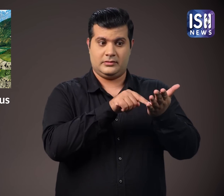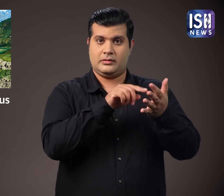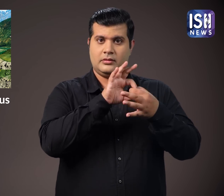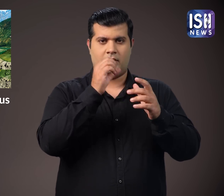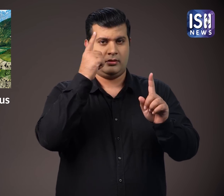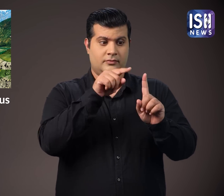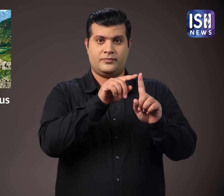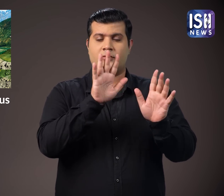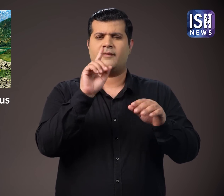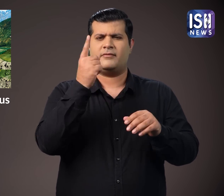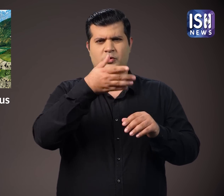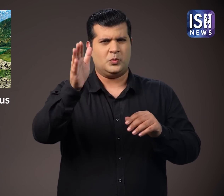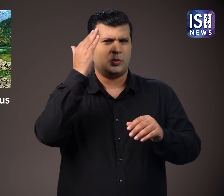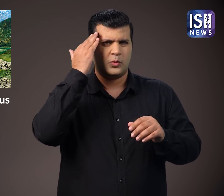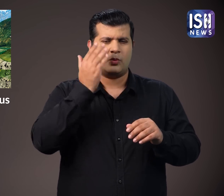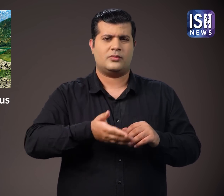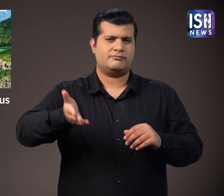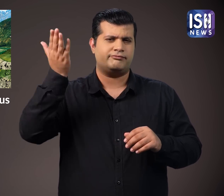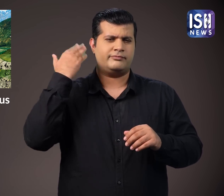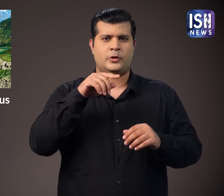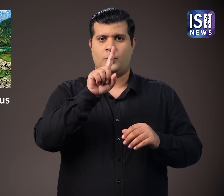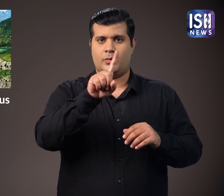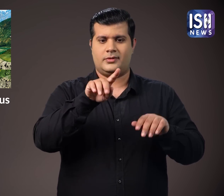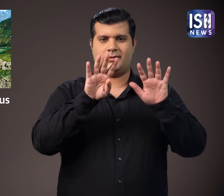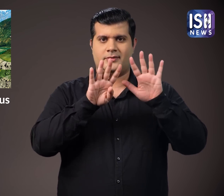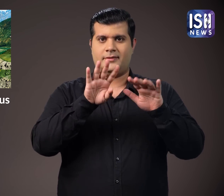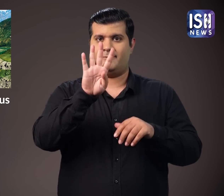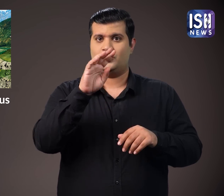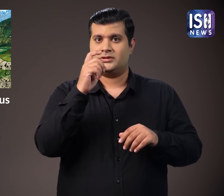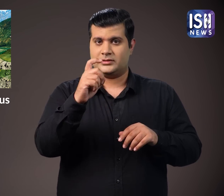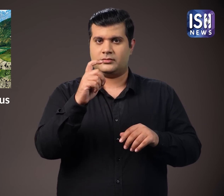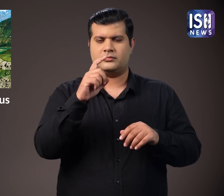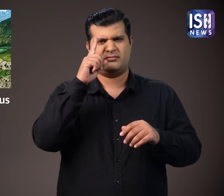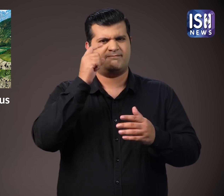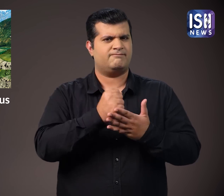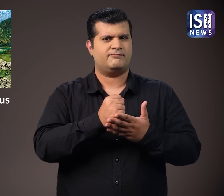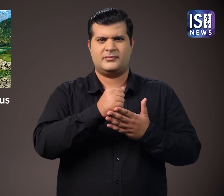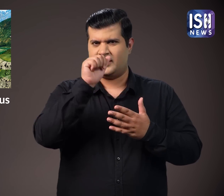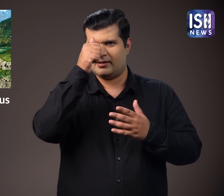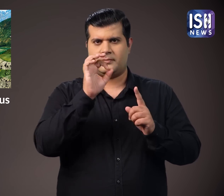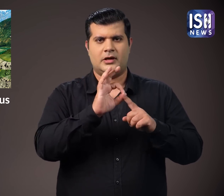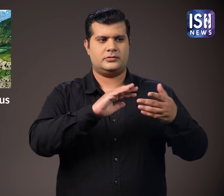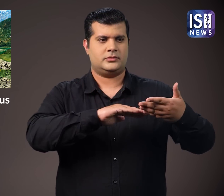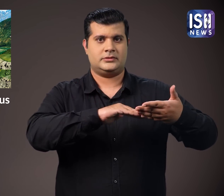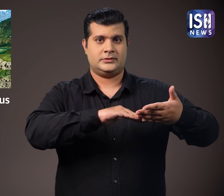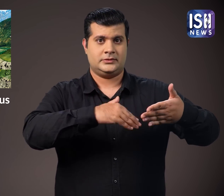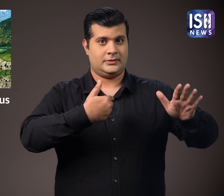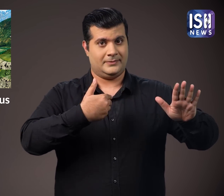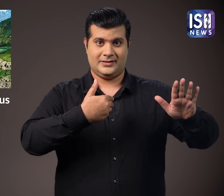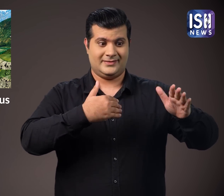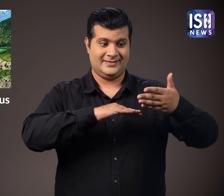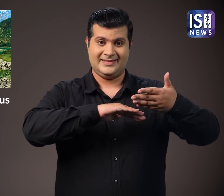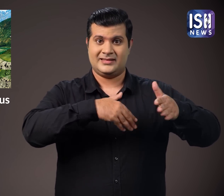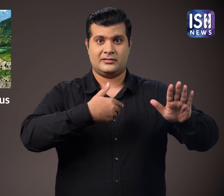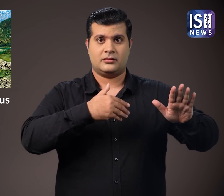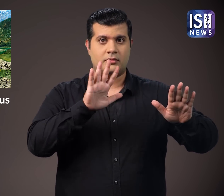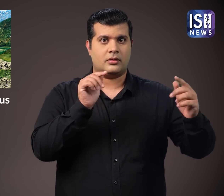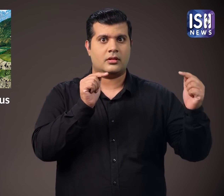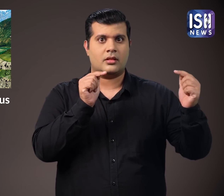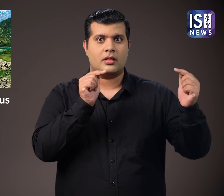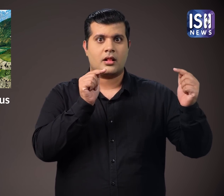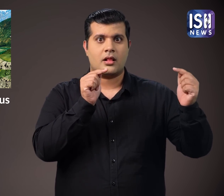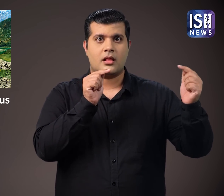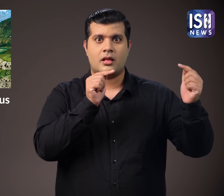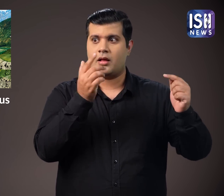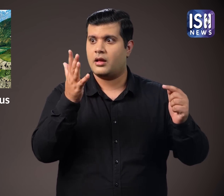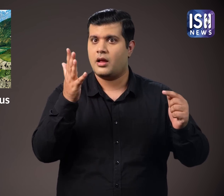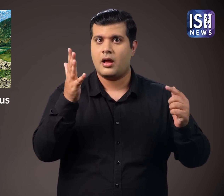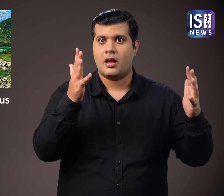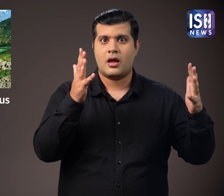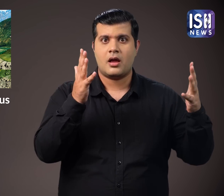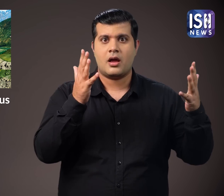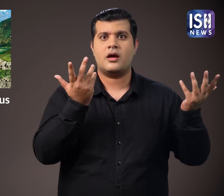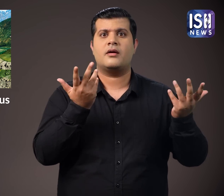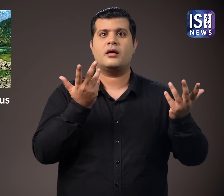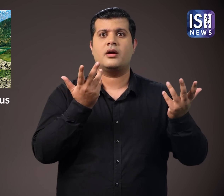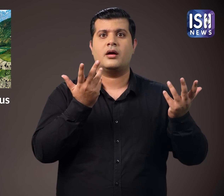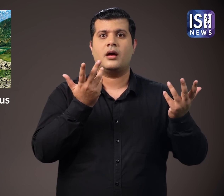In 1947, when India and Pakistan separated, they continued to fight for the longest time. Over what?